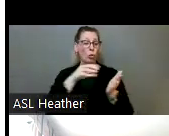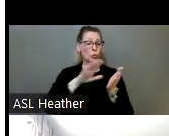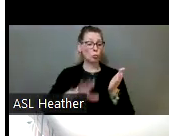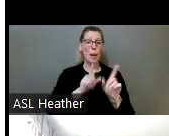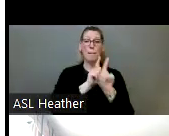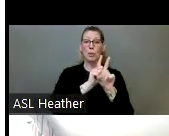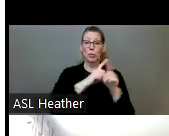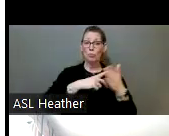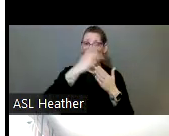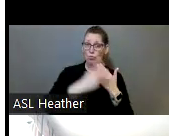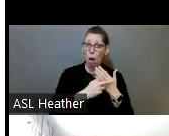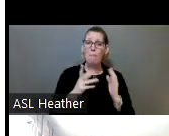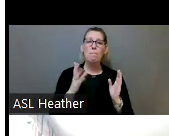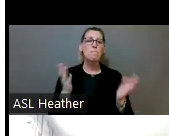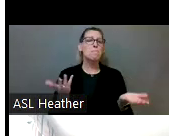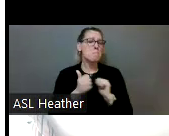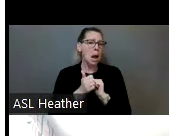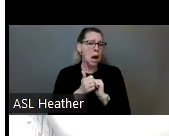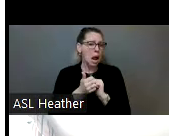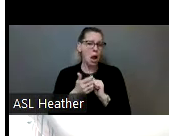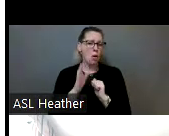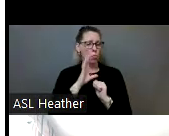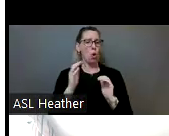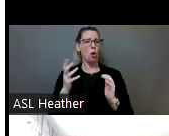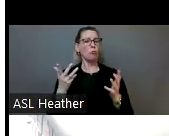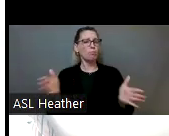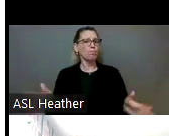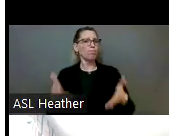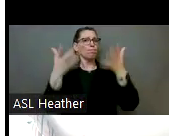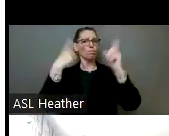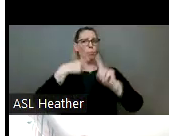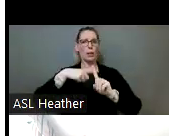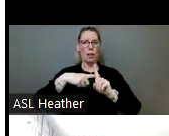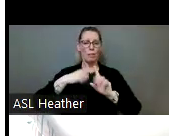Thinking about how are we going to promote those positive relationships? And again, a part of